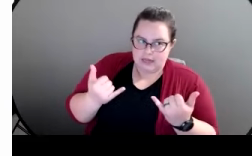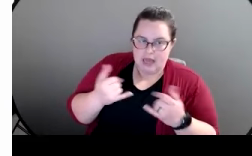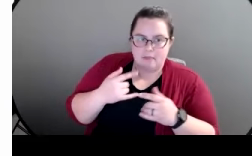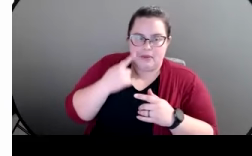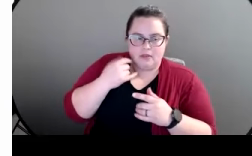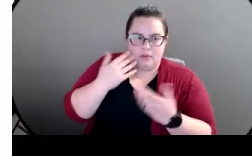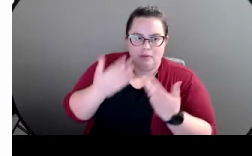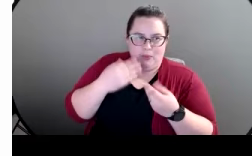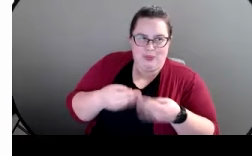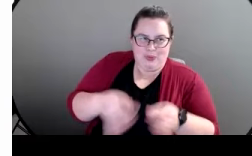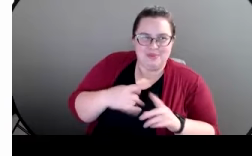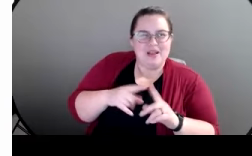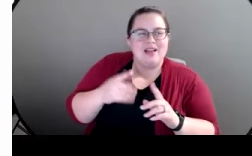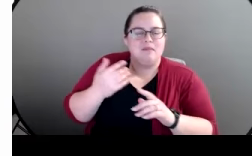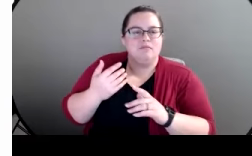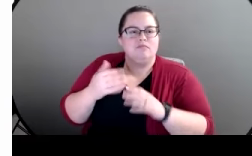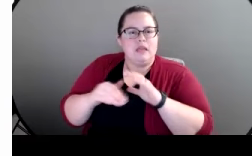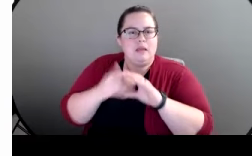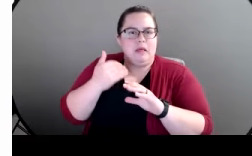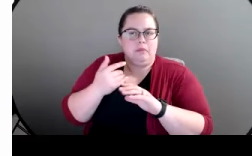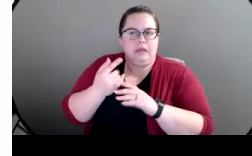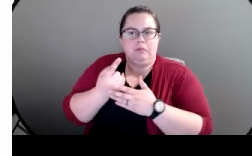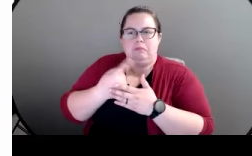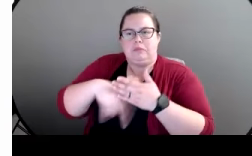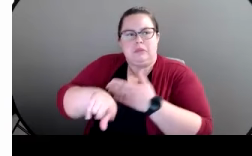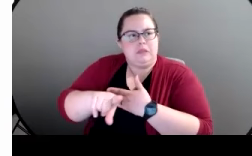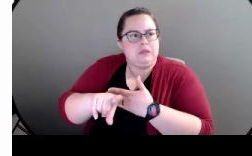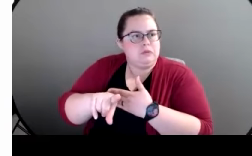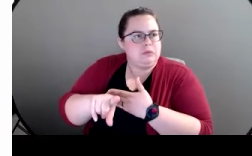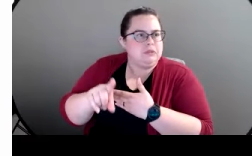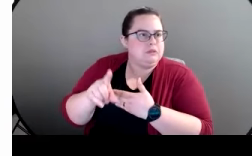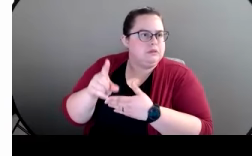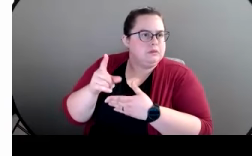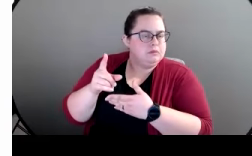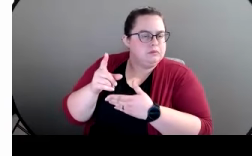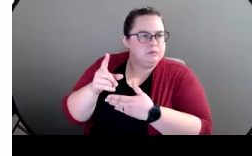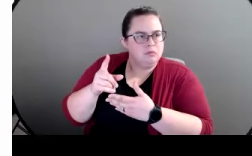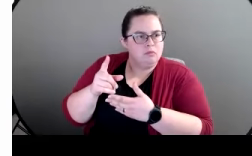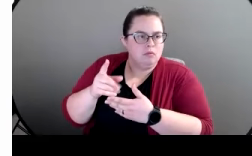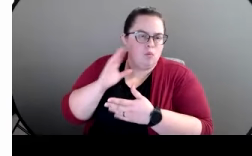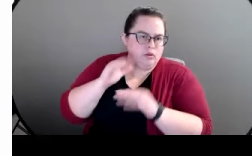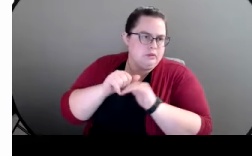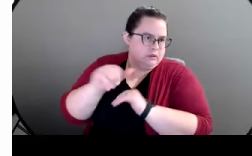But if you want to email me in a week or so, I can, send you that recording as well.